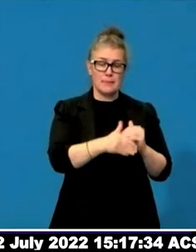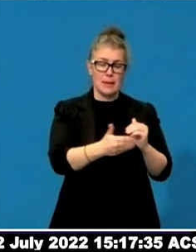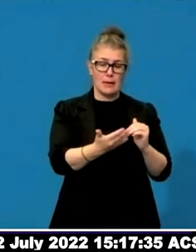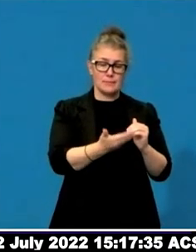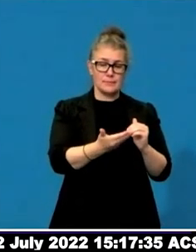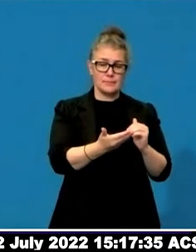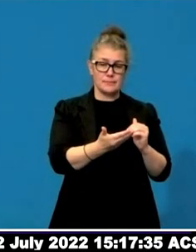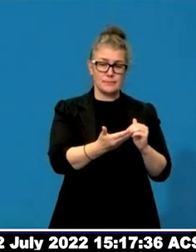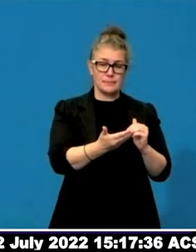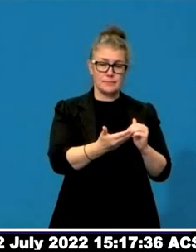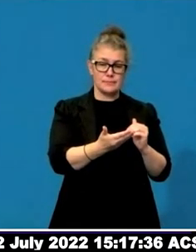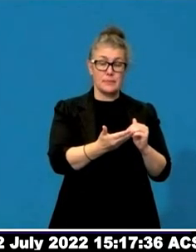sorry, my brain has just stopped.